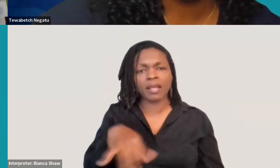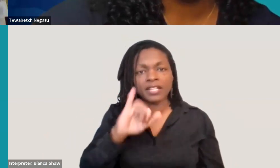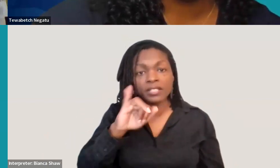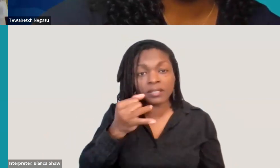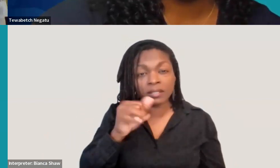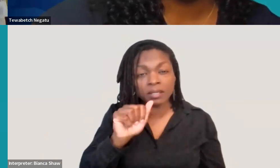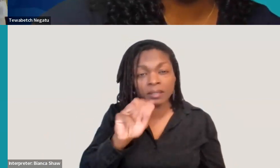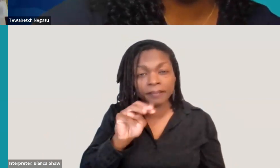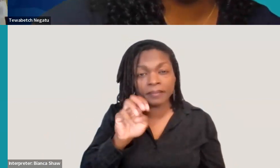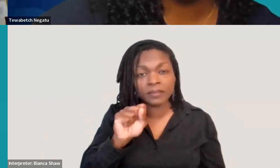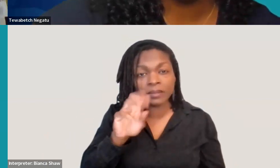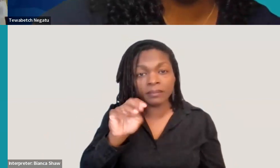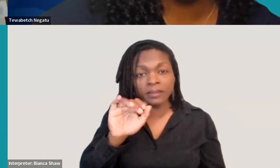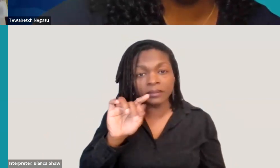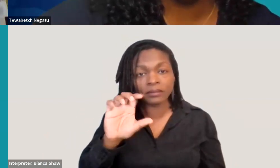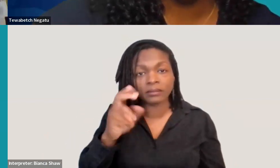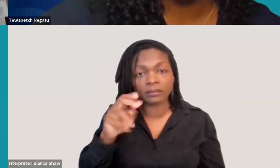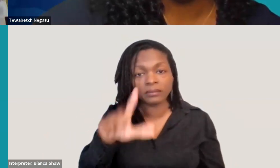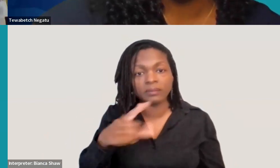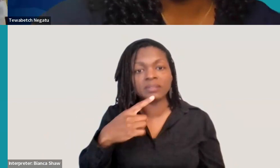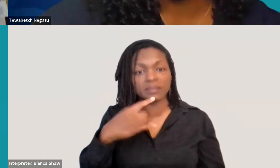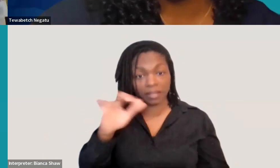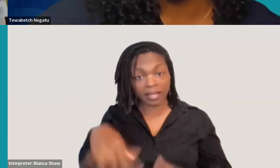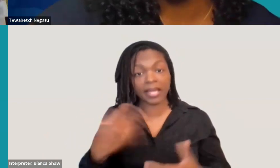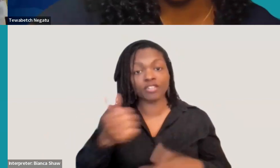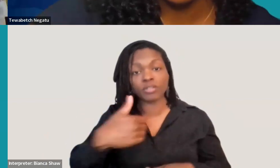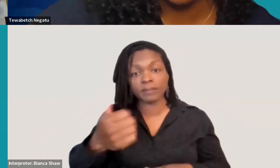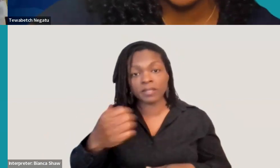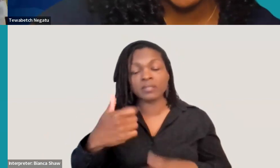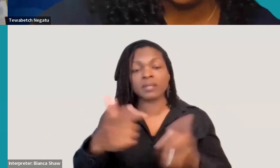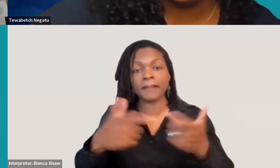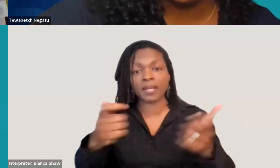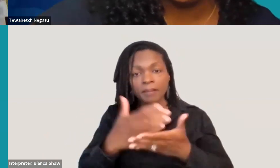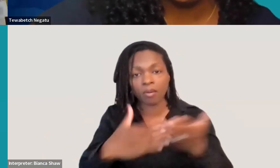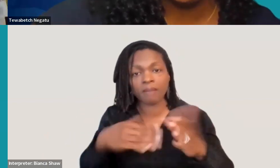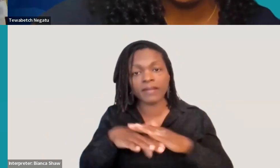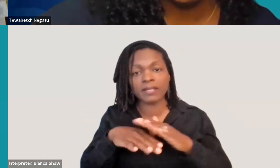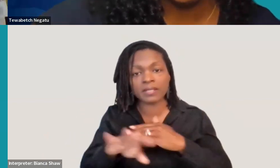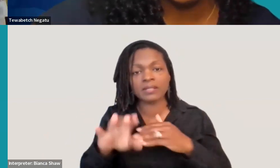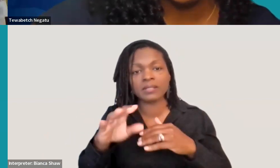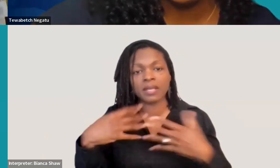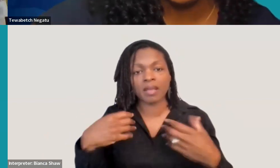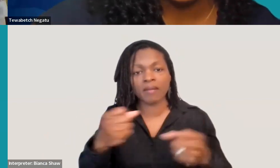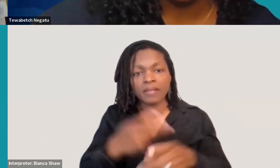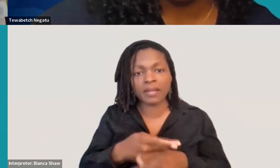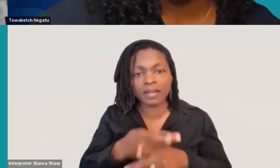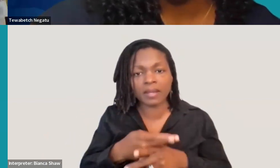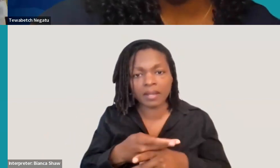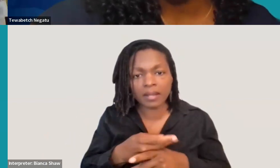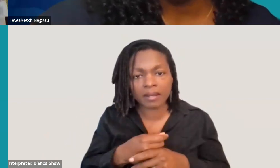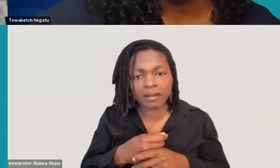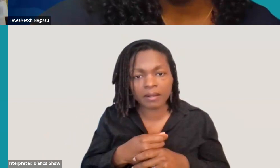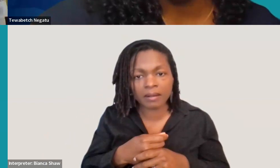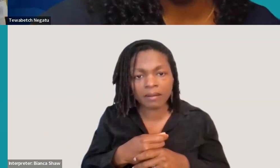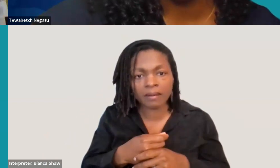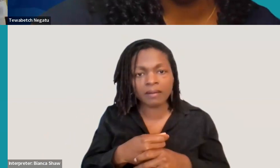So transportation is a huge factor in accessing healthcare. Happy week 1 s. Okay. Will LDH.